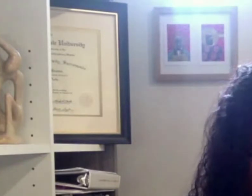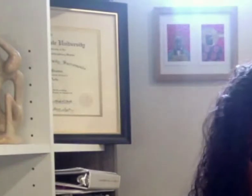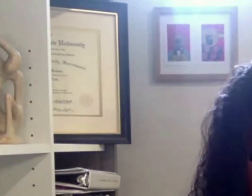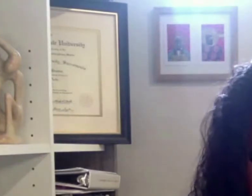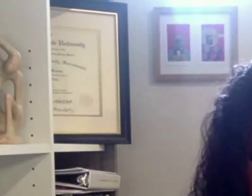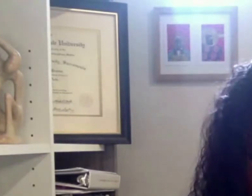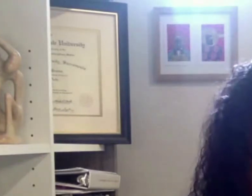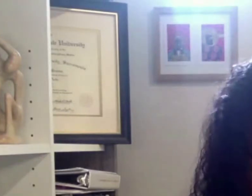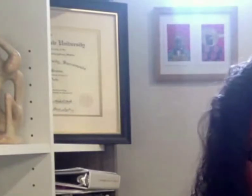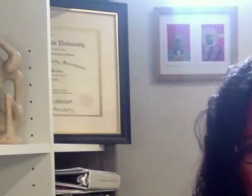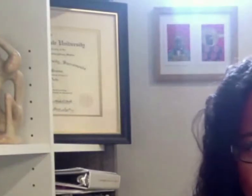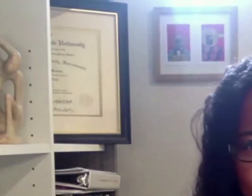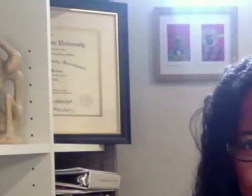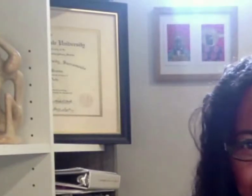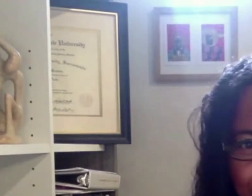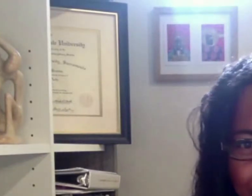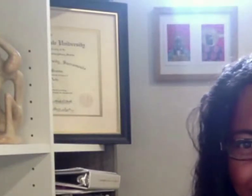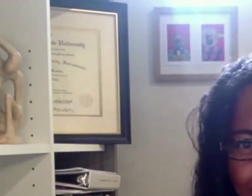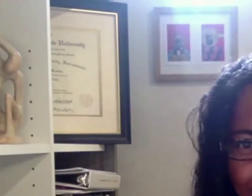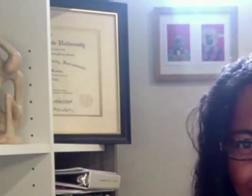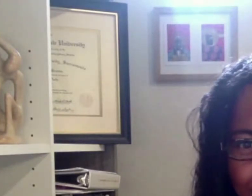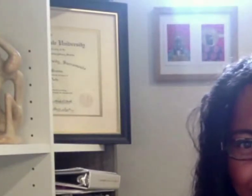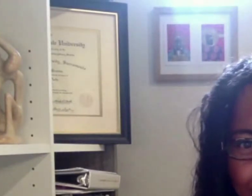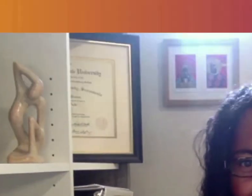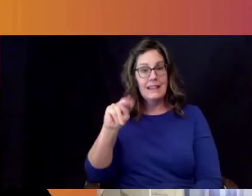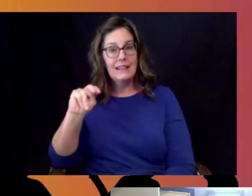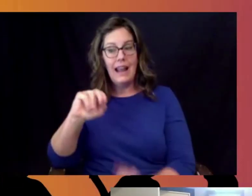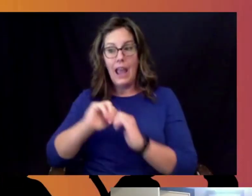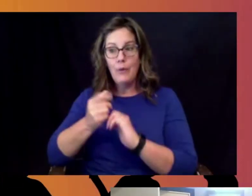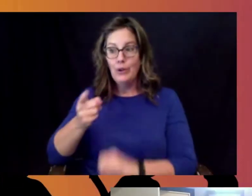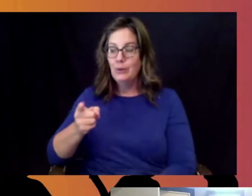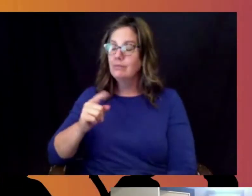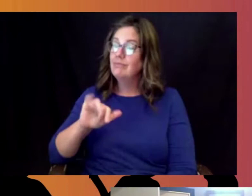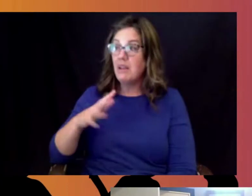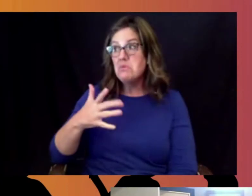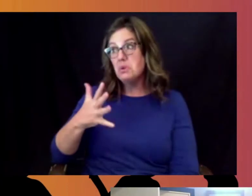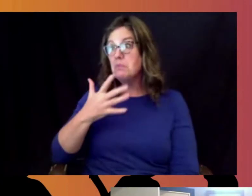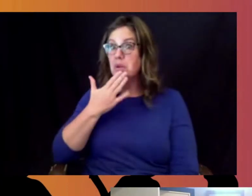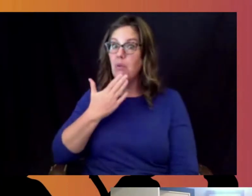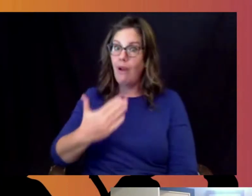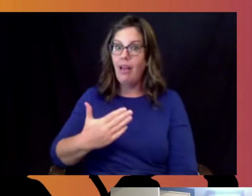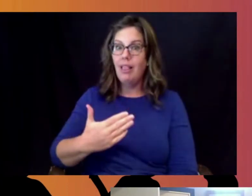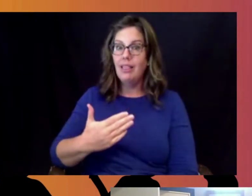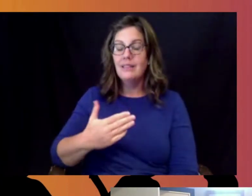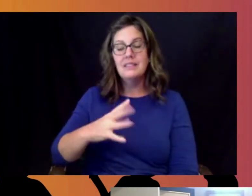i'm good jasmine how are you i'm doing pretty well um it has been a pretty relaxing day so far